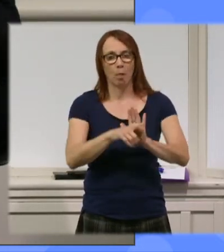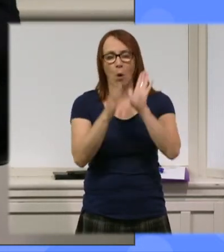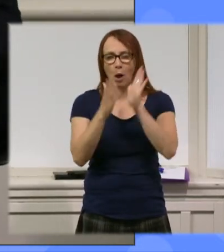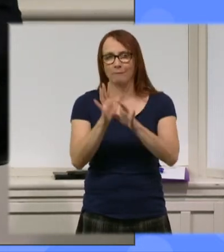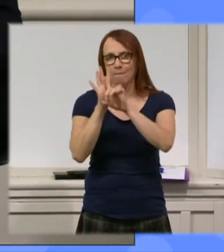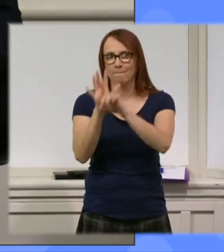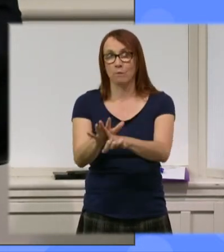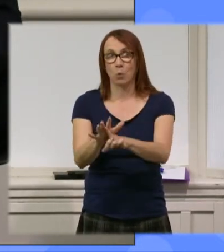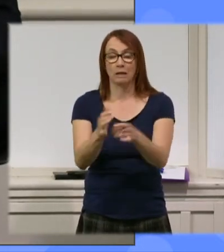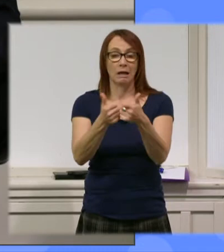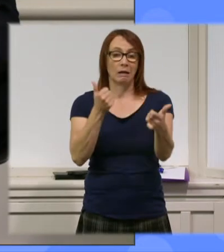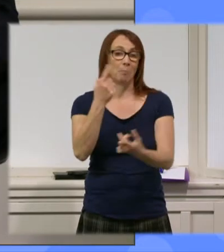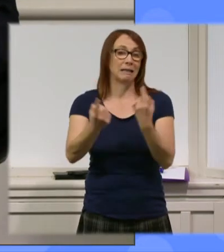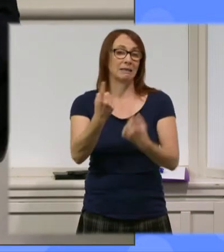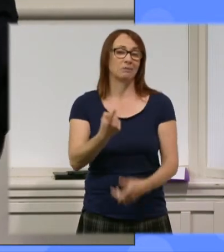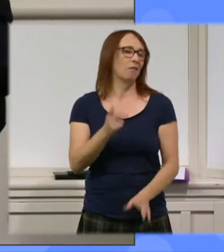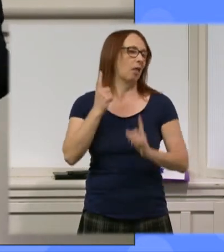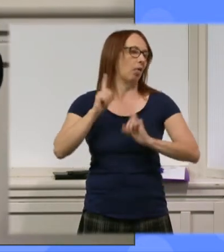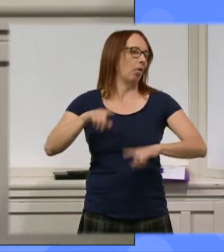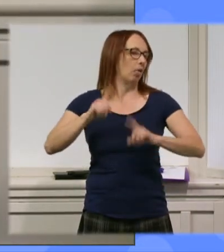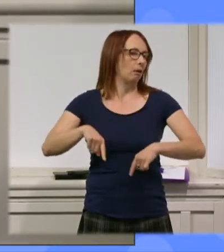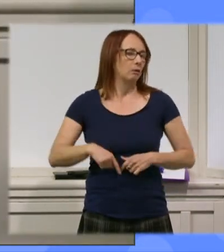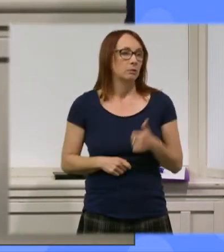mostly want to do it voluntarily thank you for the question thank you the